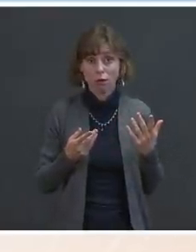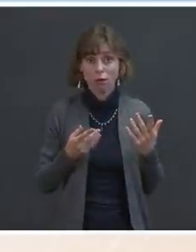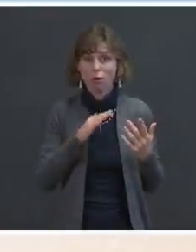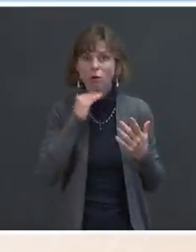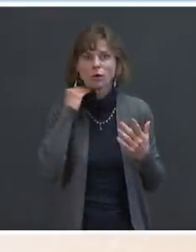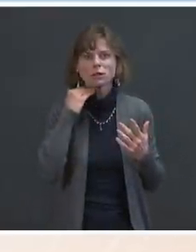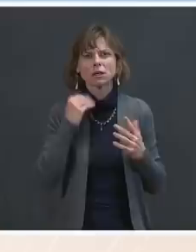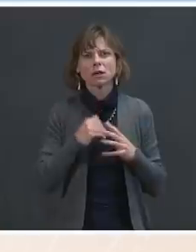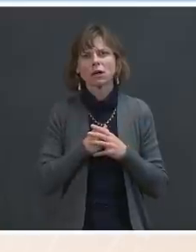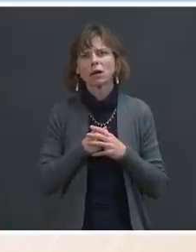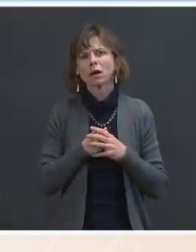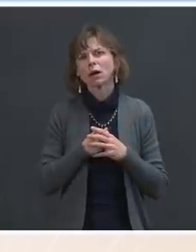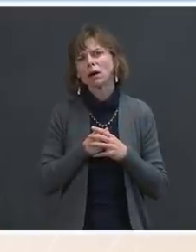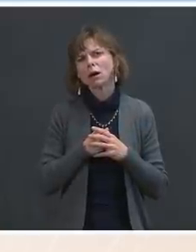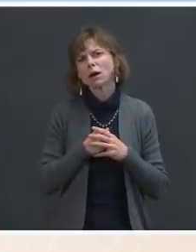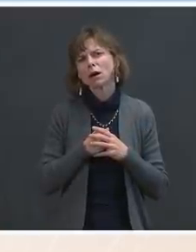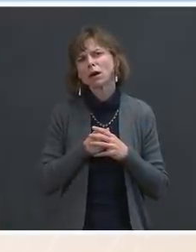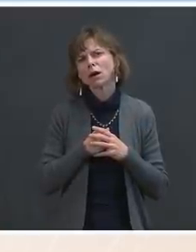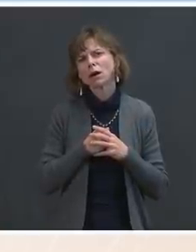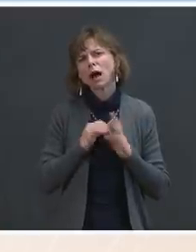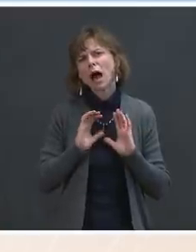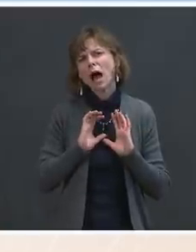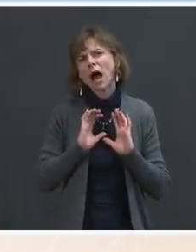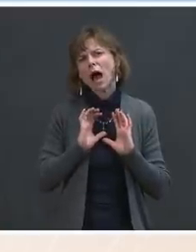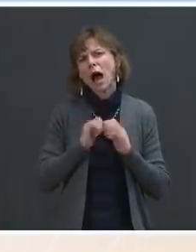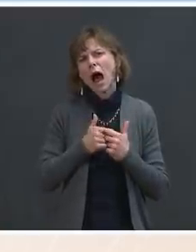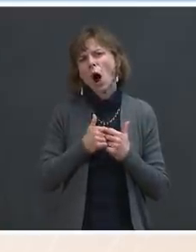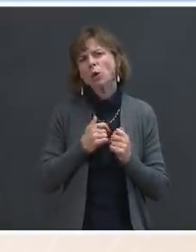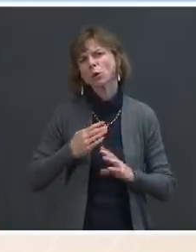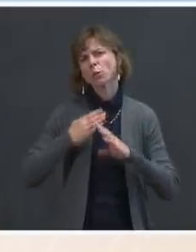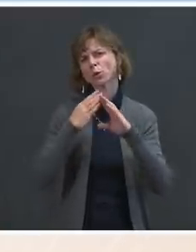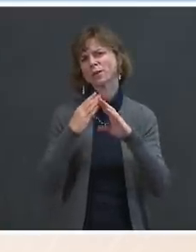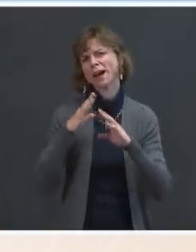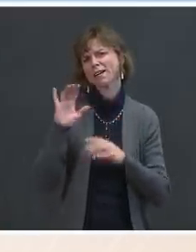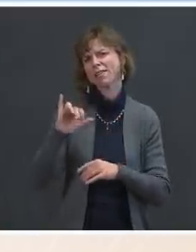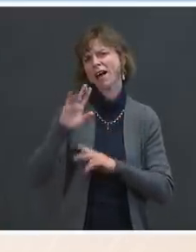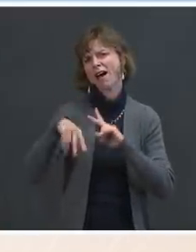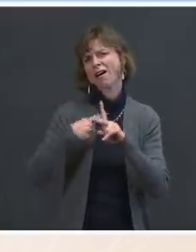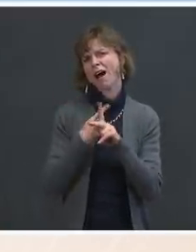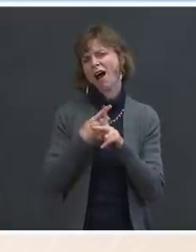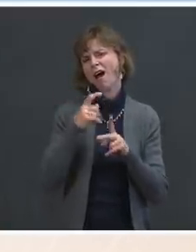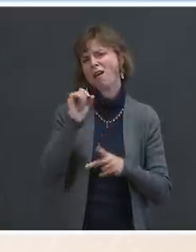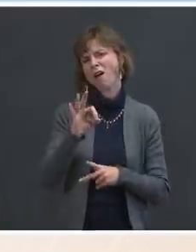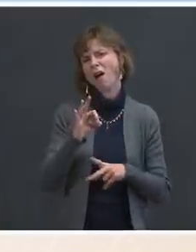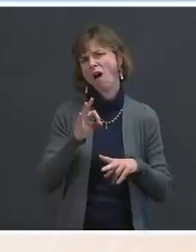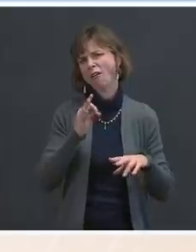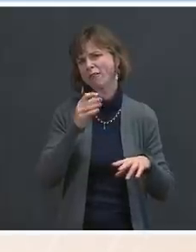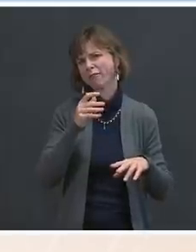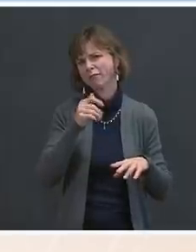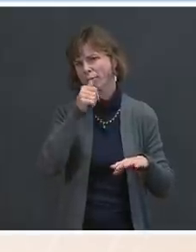it stays out of the hands, perhaps, of corrupt politicians? Ambassador Jacobson: Well, I think one of the things that we've always done -- always --